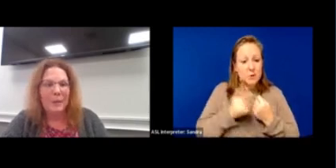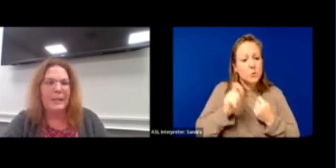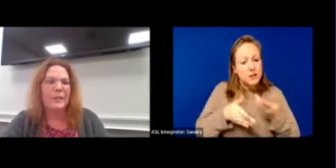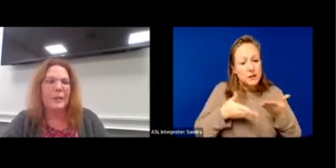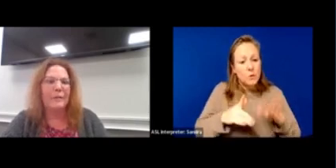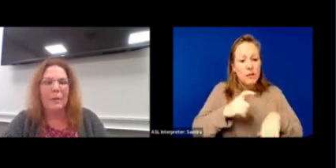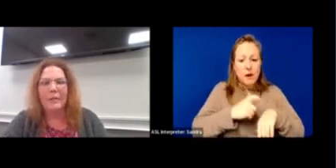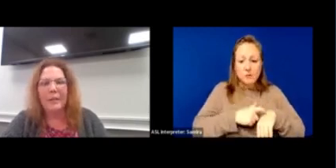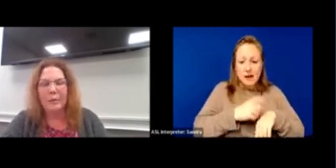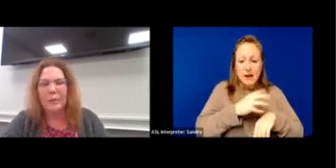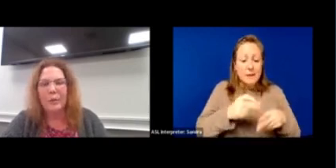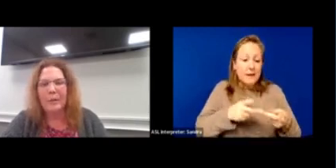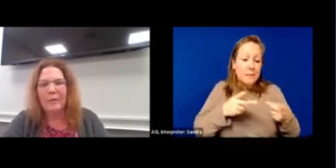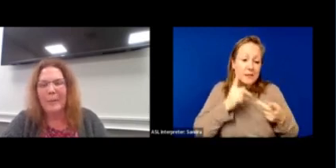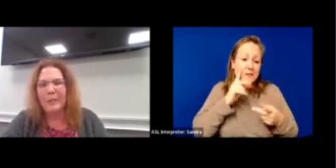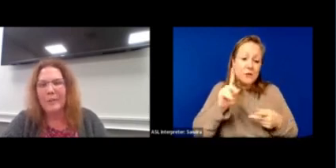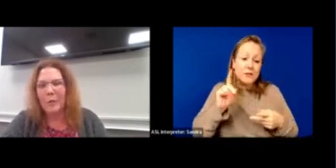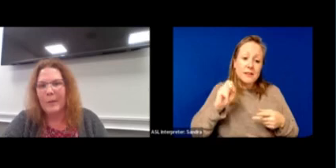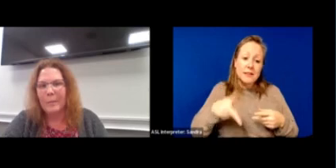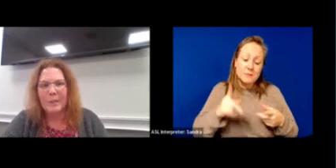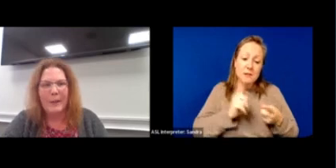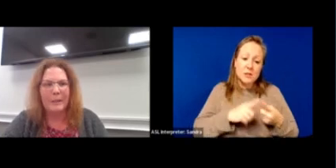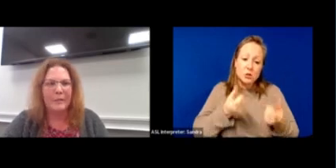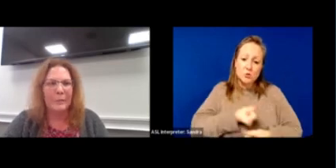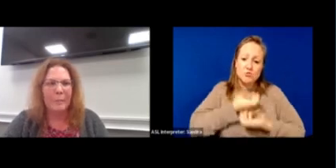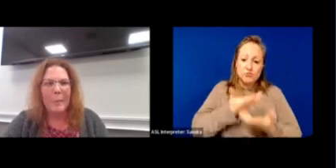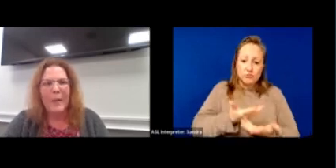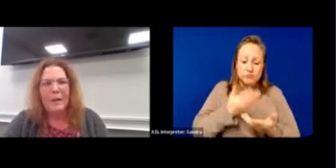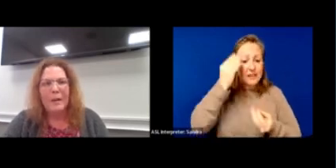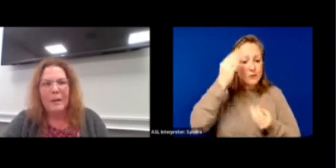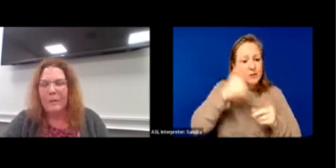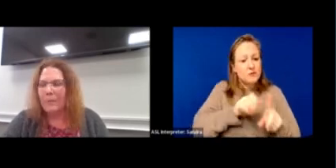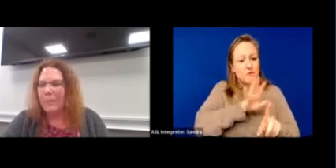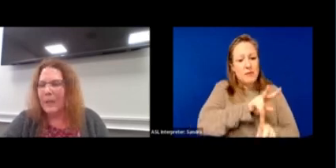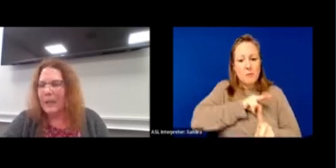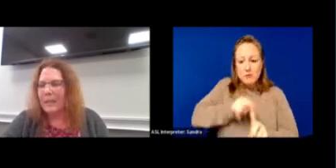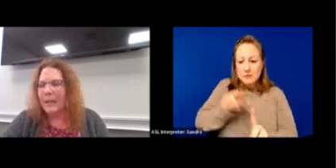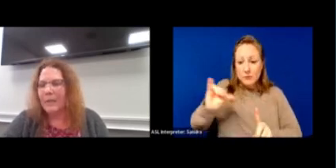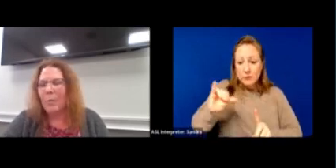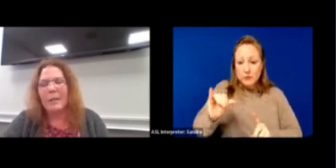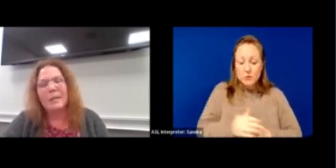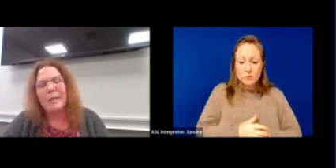place to give relevant and crucial information from their perspective. As they're the ones